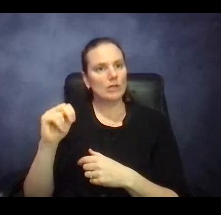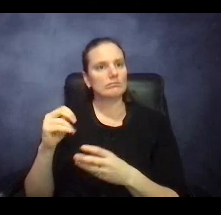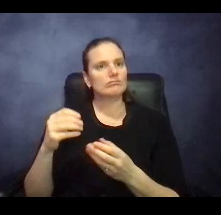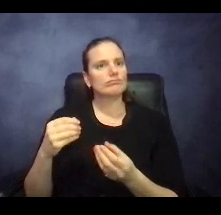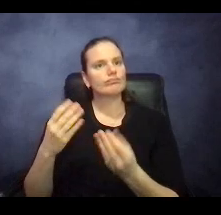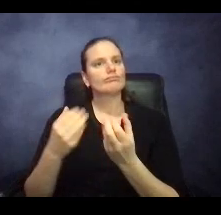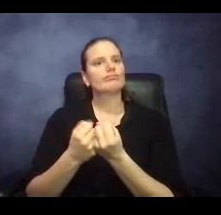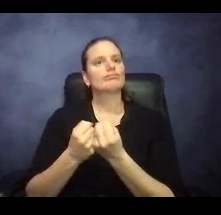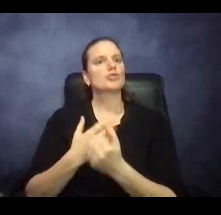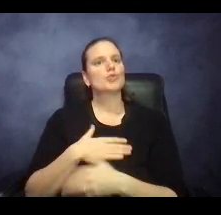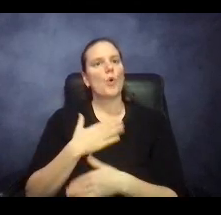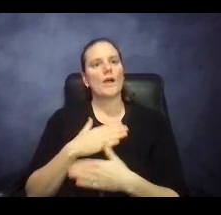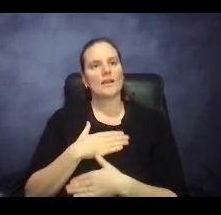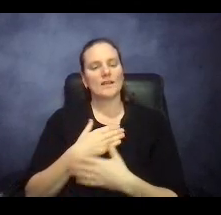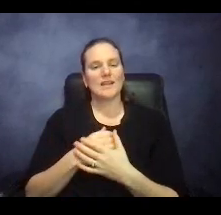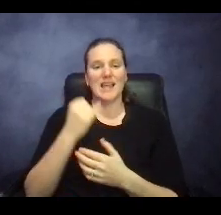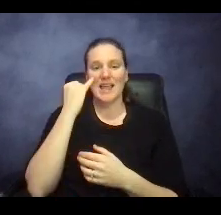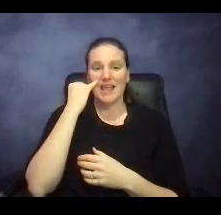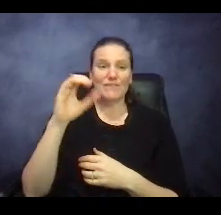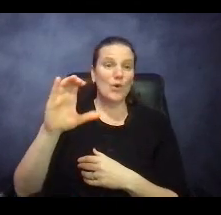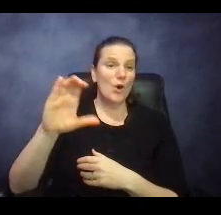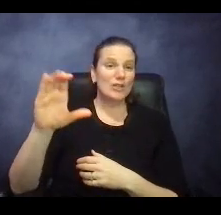when your cortisol's high it steals from all of these things.